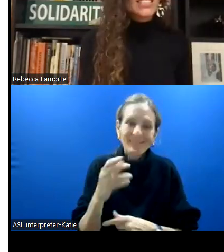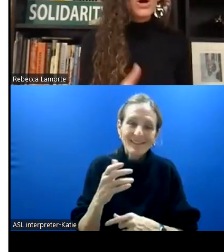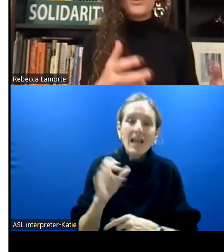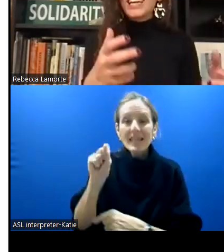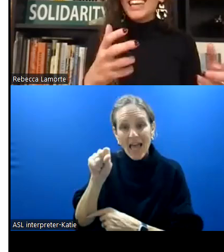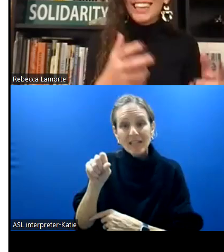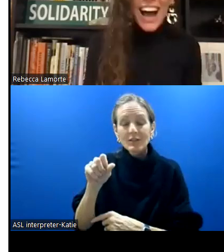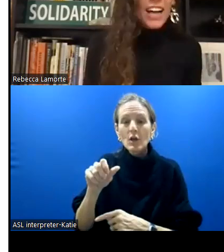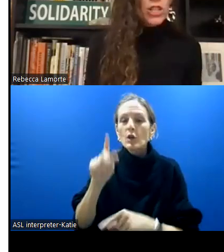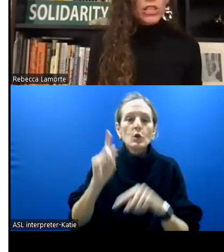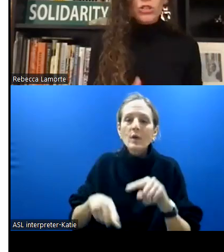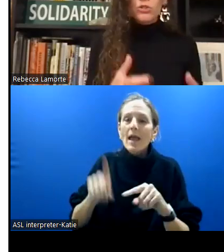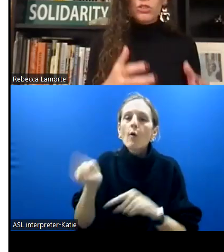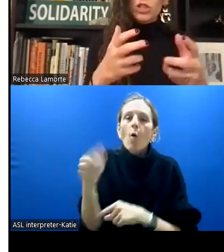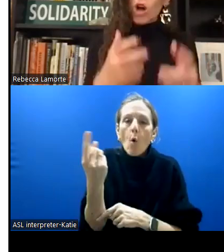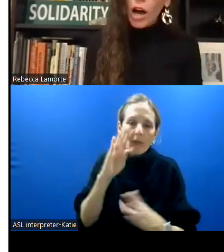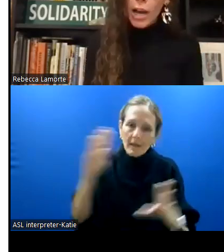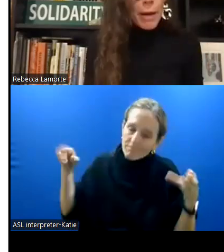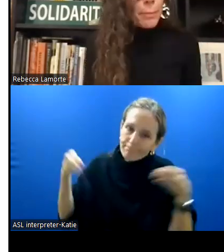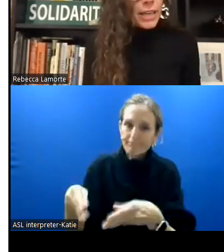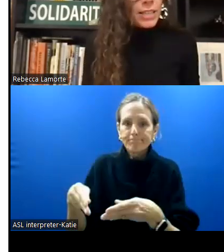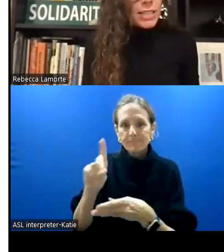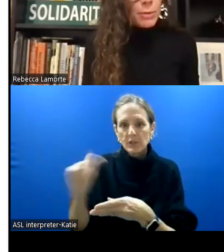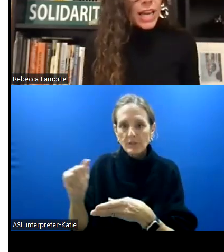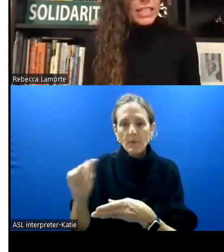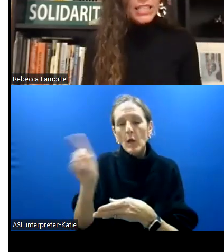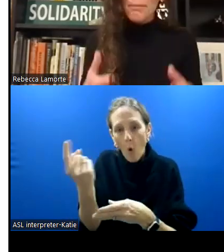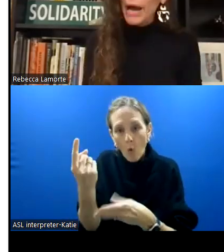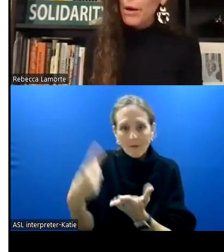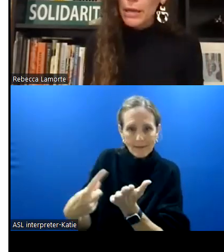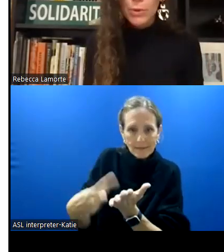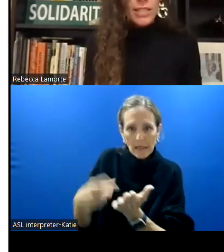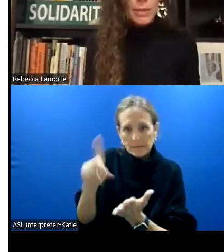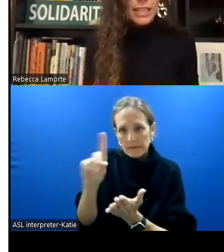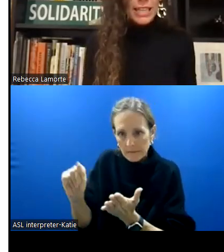Yes, we cannot just exclusively talk about being disabled candidates, about people with disabilities.